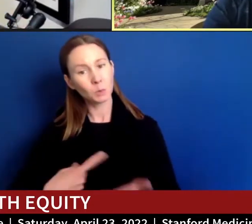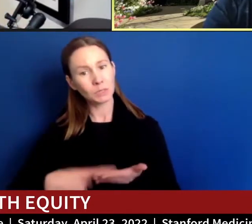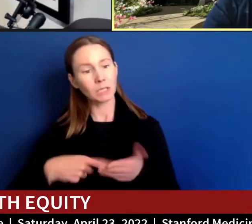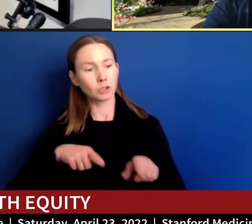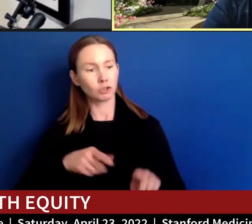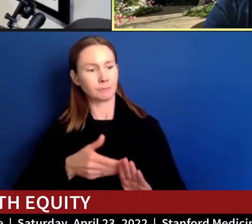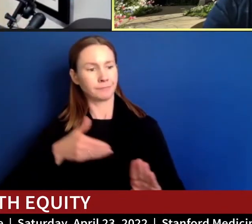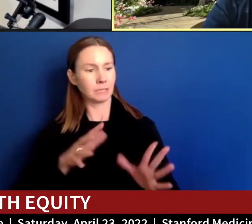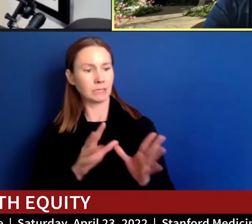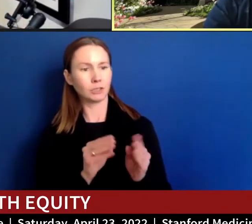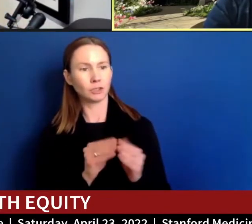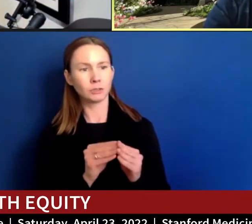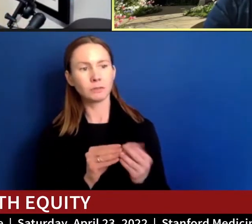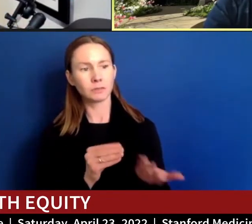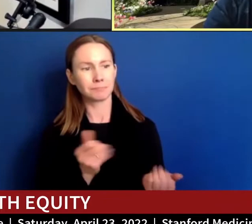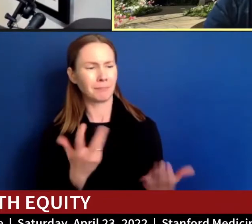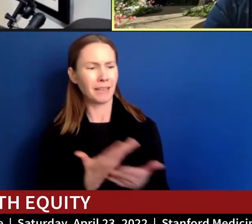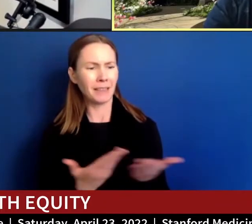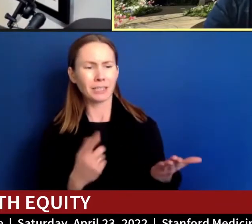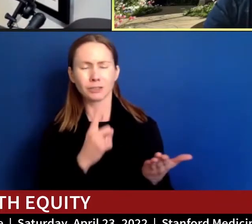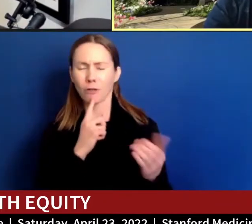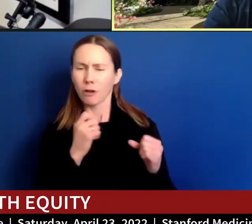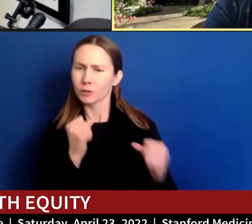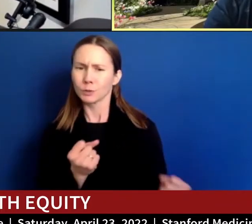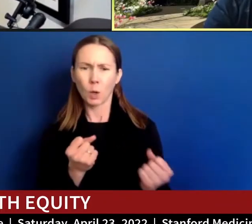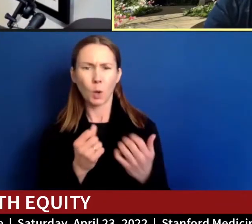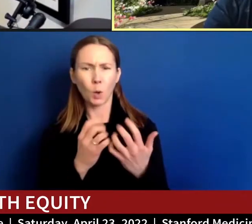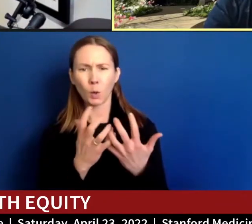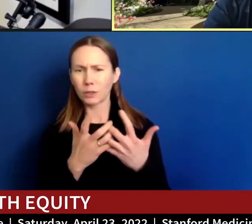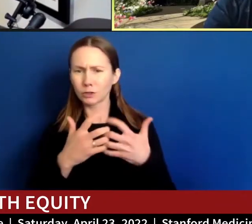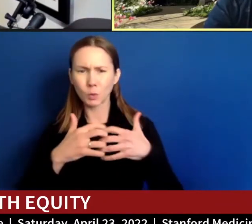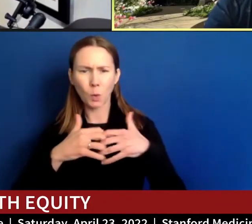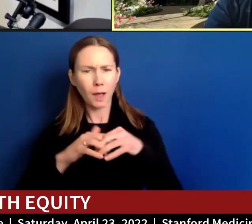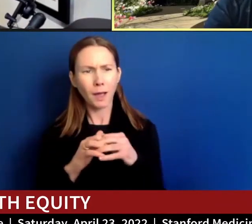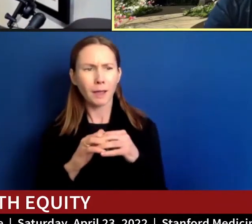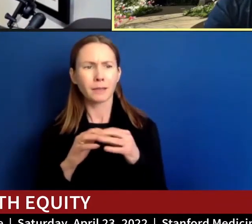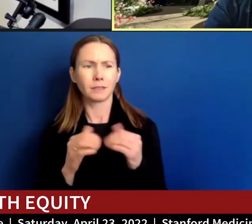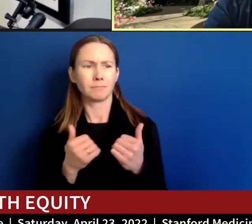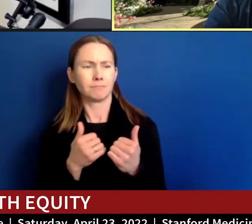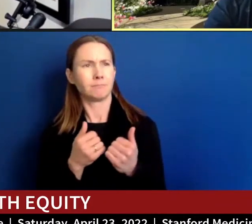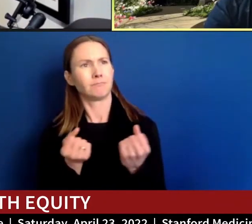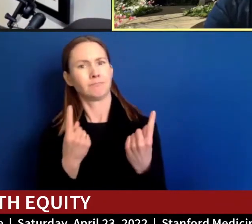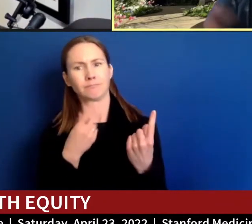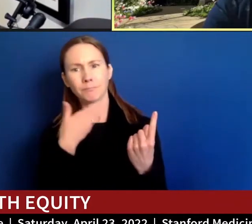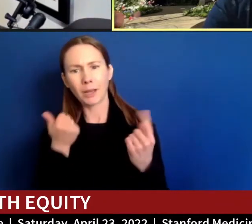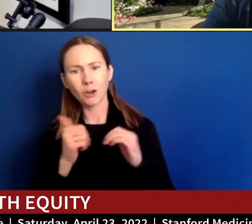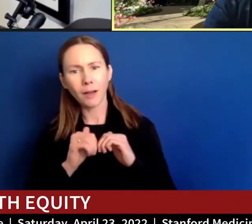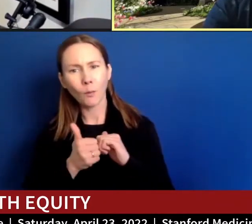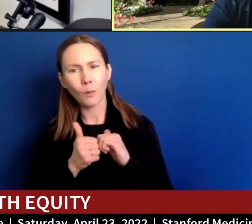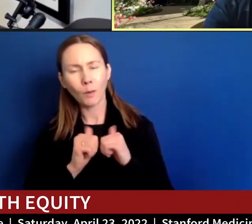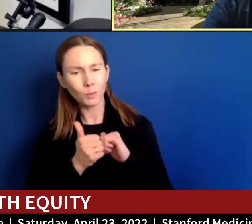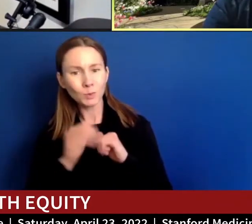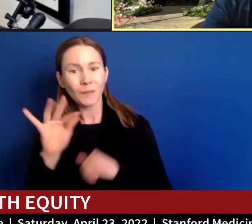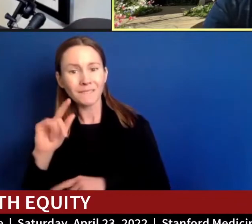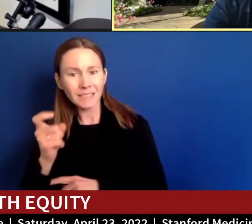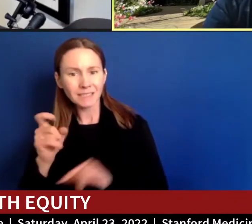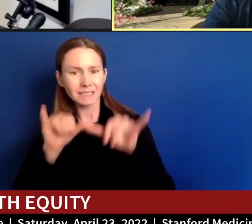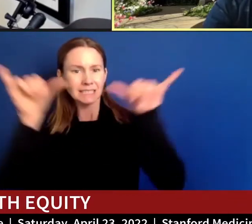are so intertwined, and trying to get a better understanding of how to fix these systemic issues,